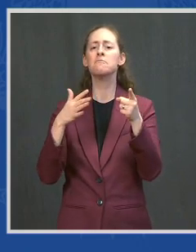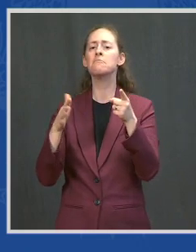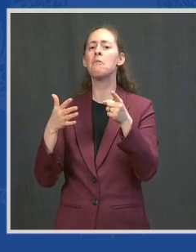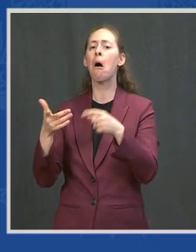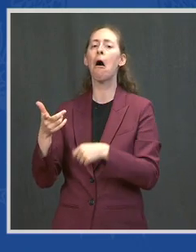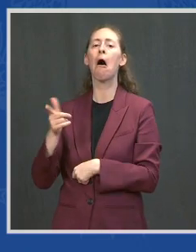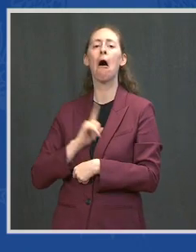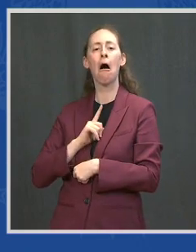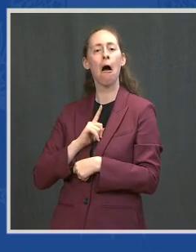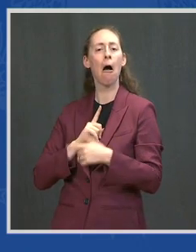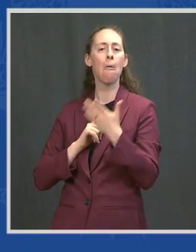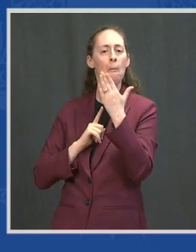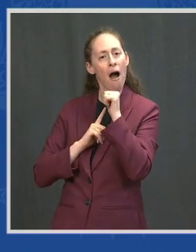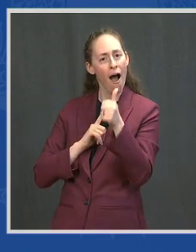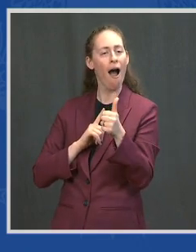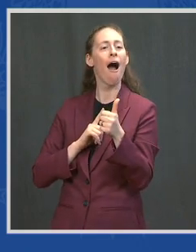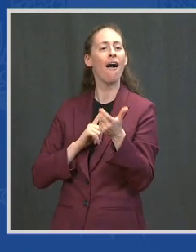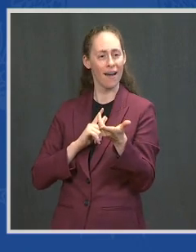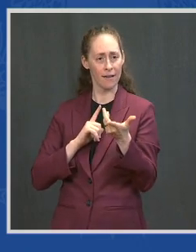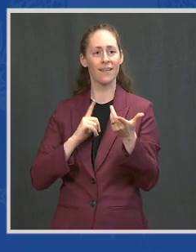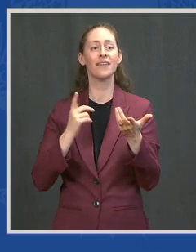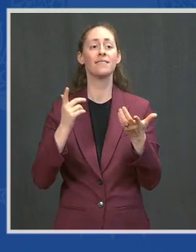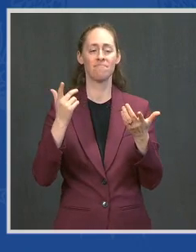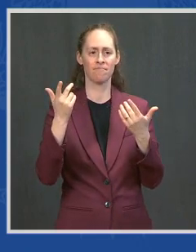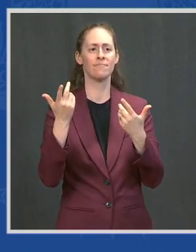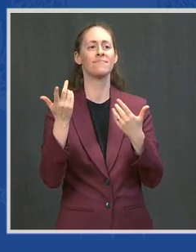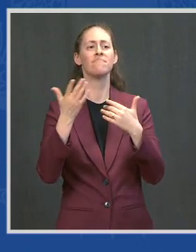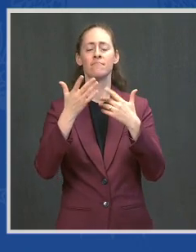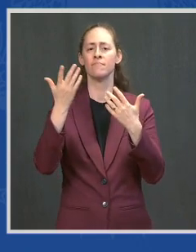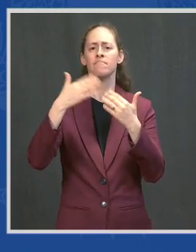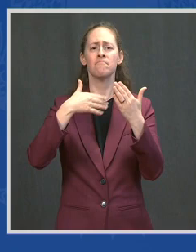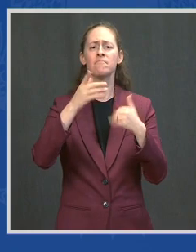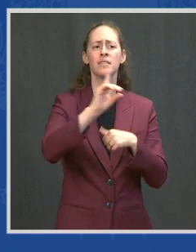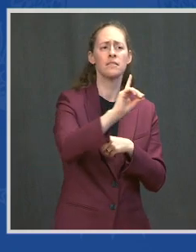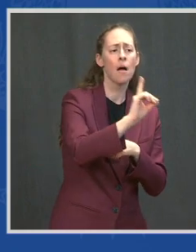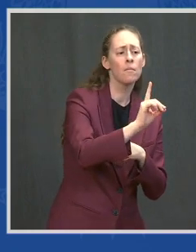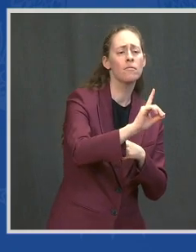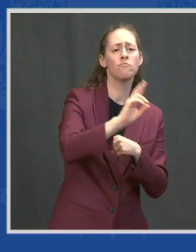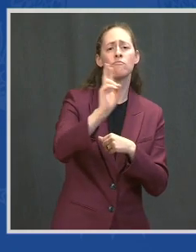Democrats and Republicans, progressives, conservatives, people of all persuasions are getting vaccinated.